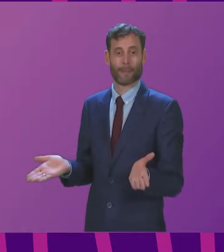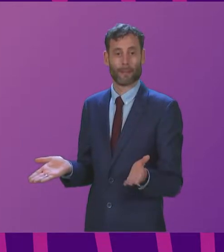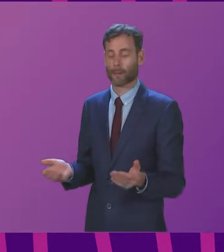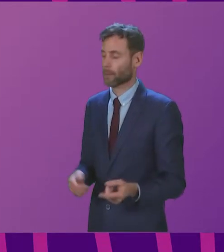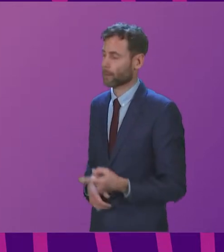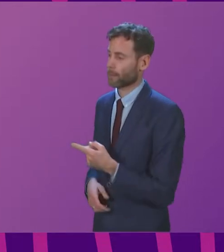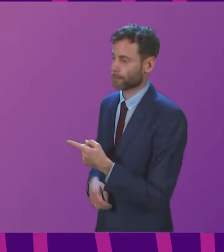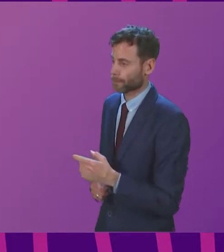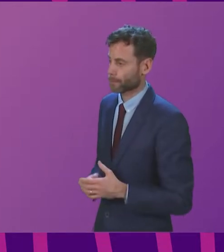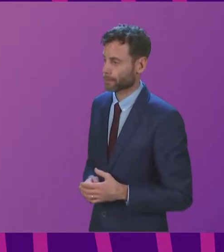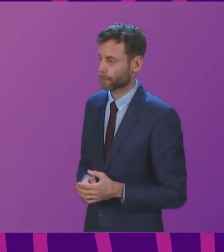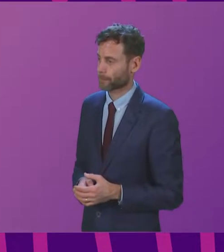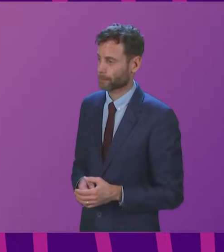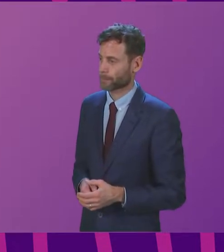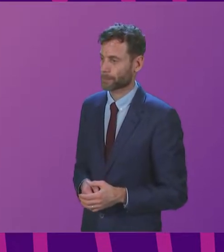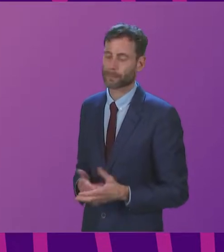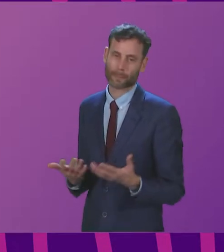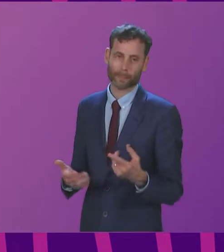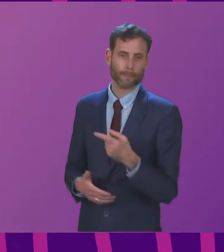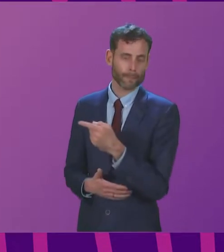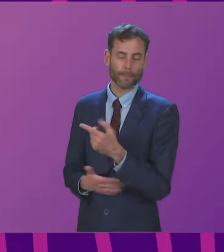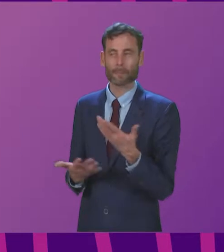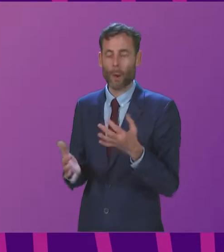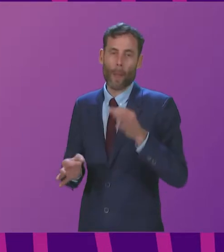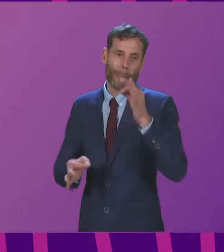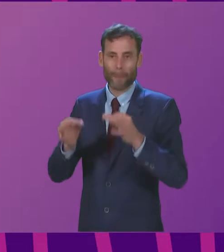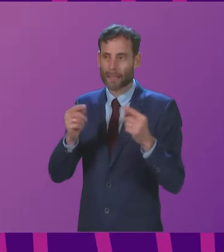Notwithstanding the political divides and debates between us, which are all